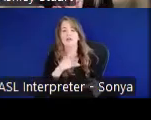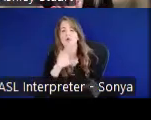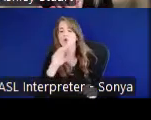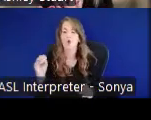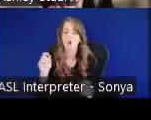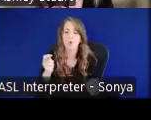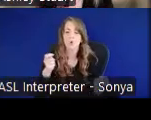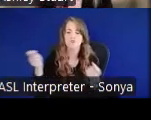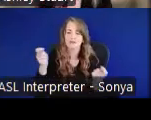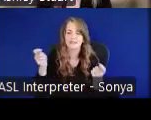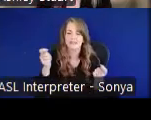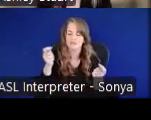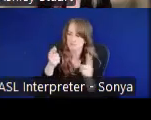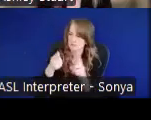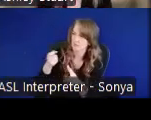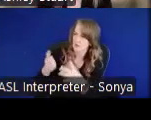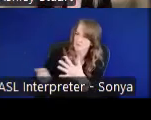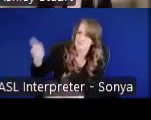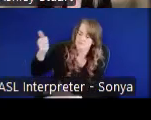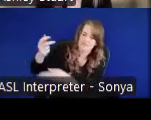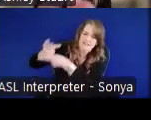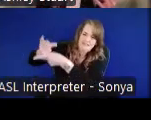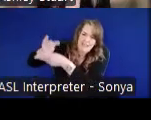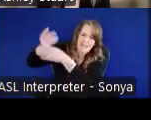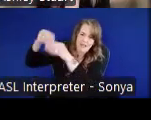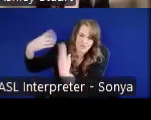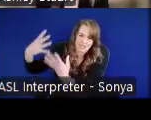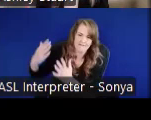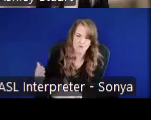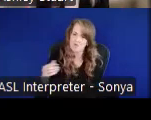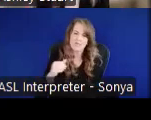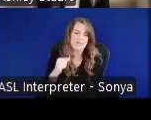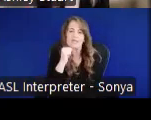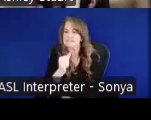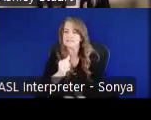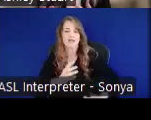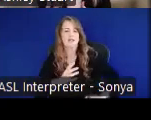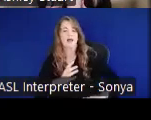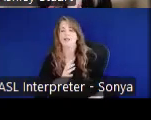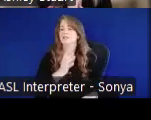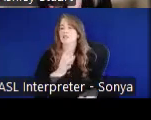with caregivers is not a luxury for a toddler. It's actually a